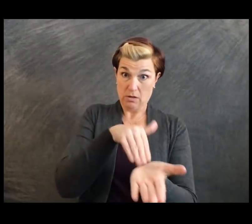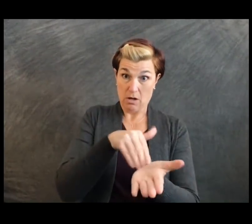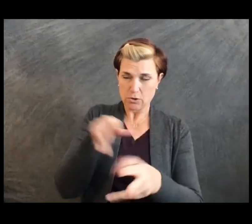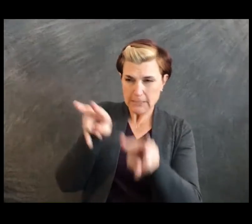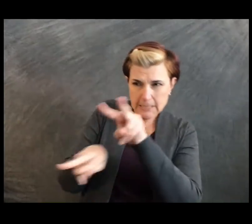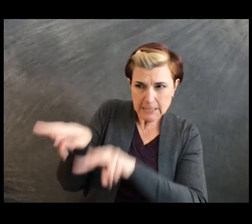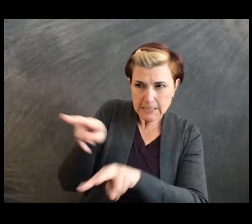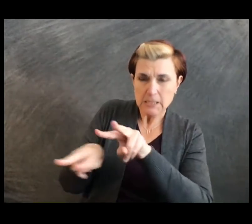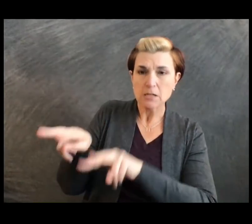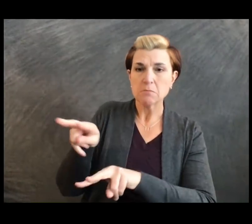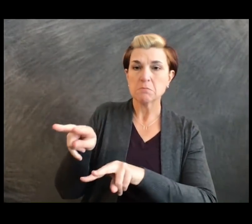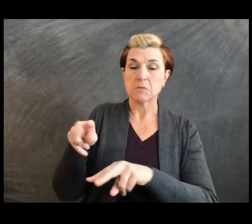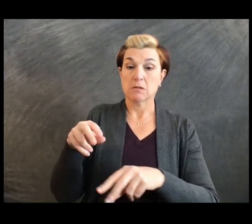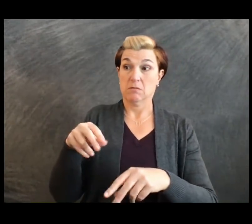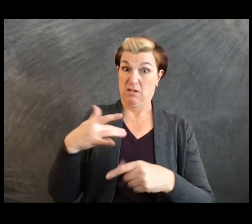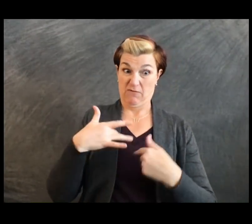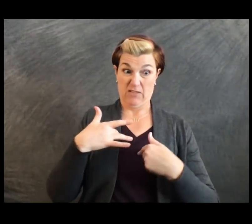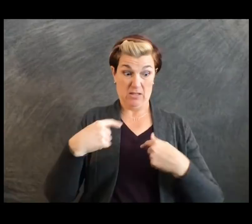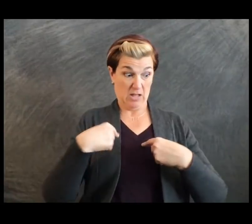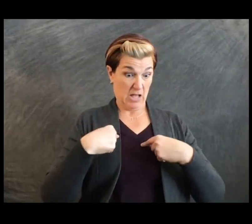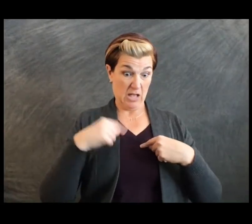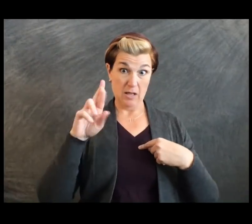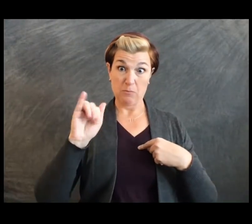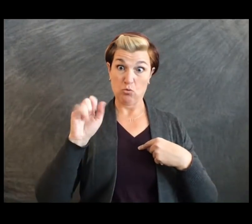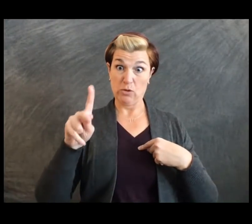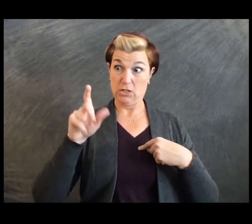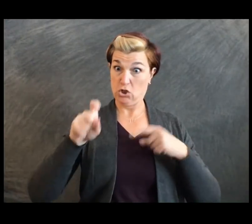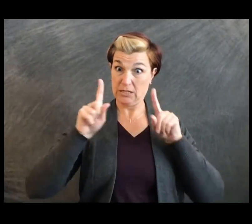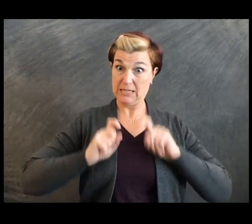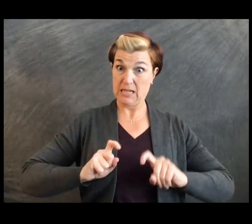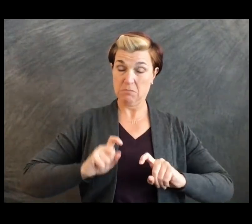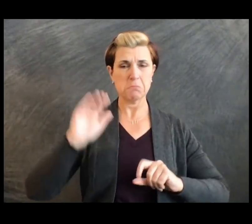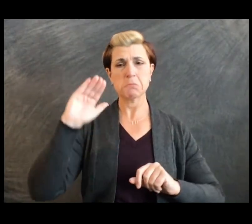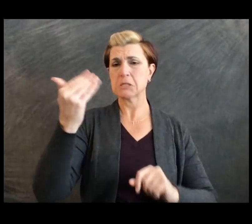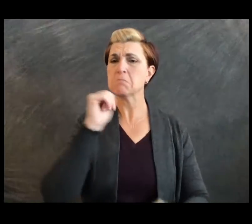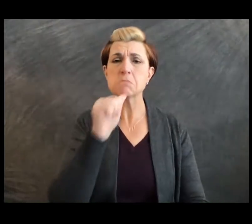and no need to be tested given the unique position that I have is Vice